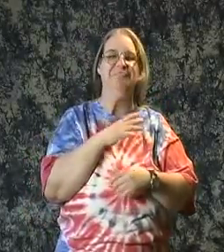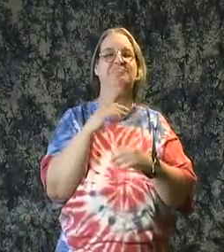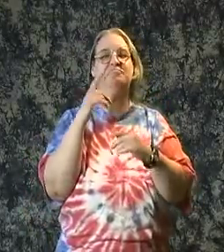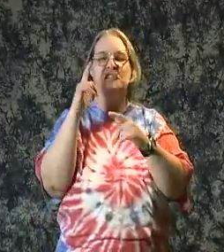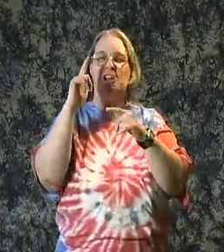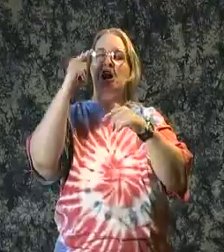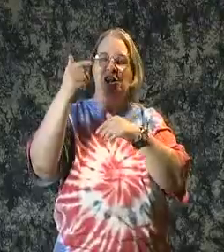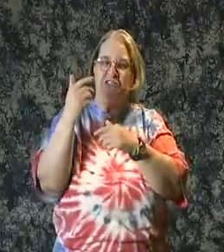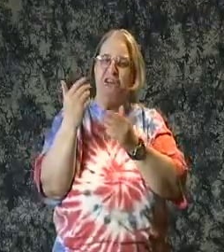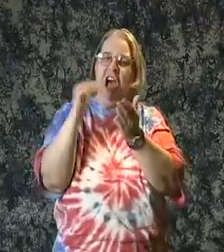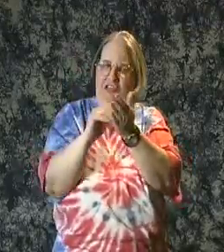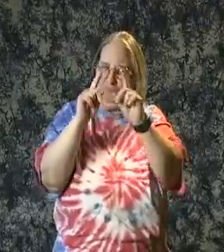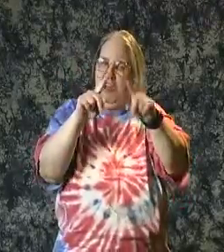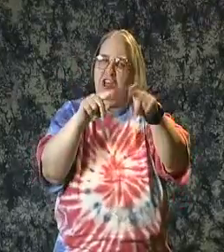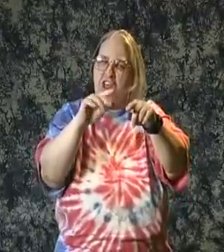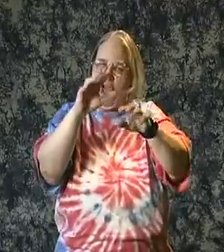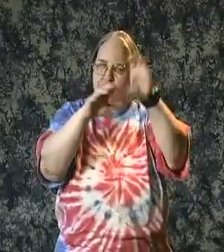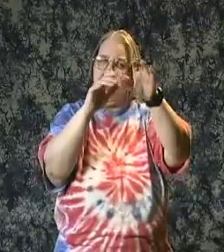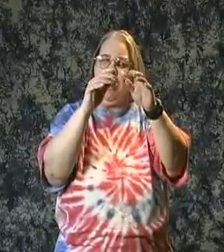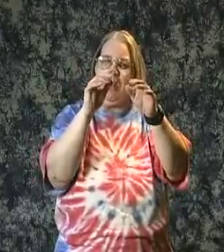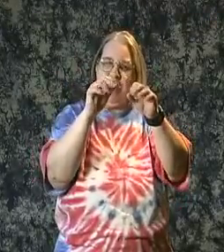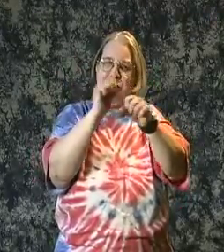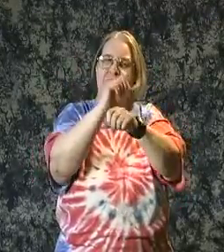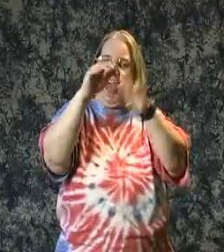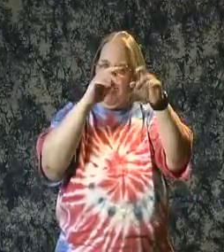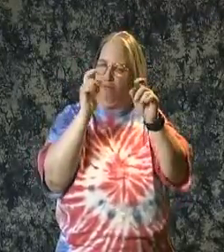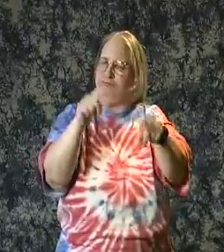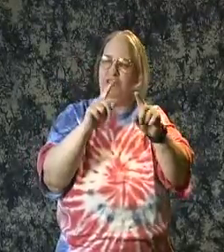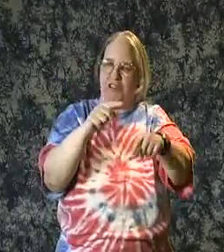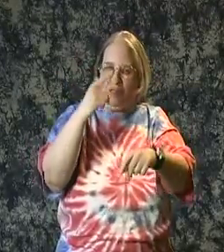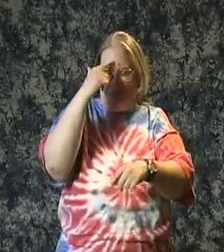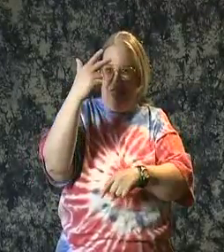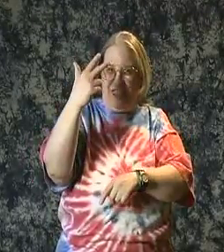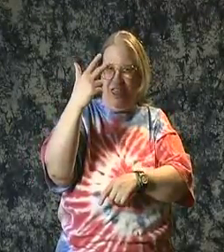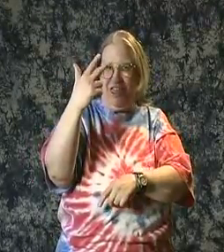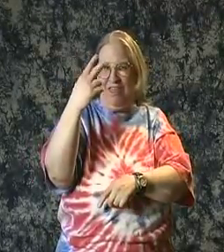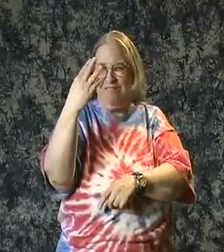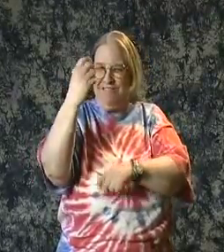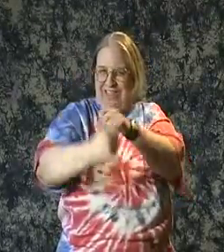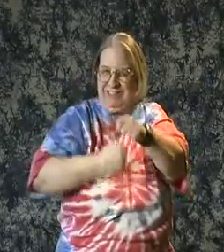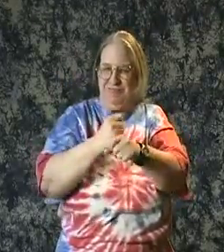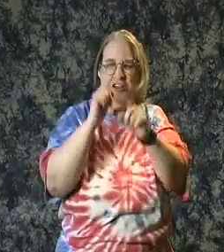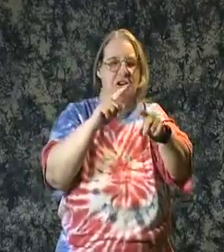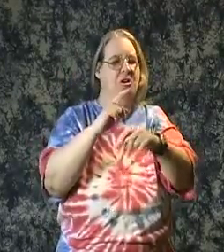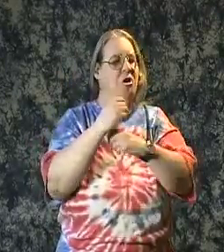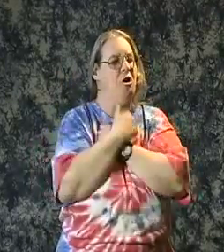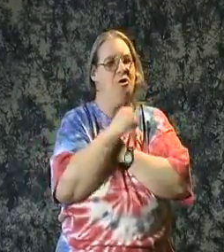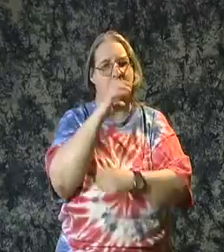I've been going rock climbing now for three, four years.